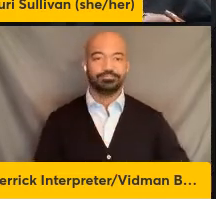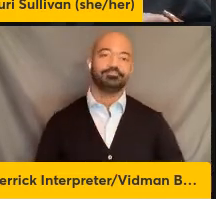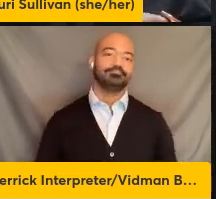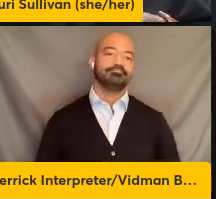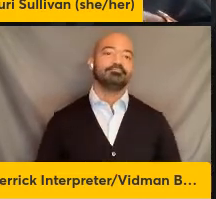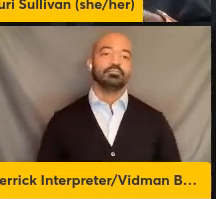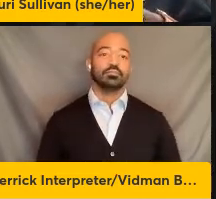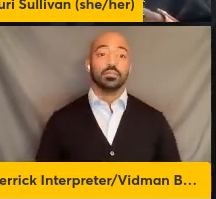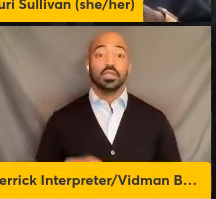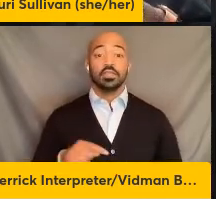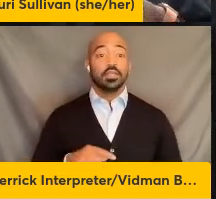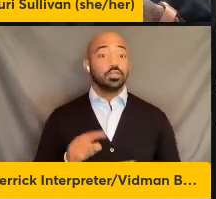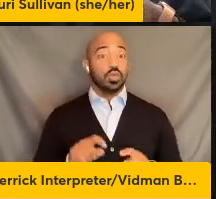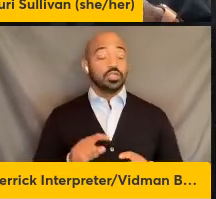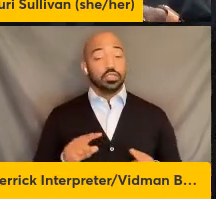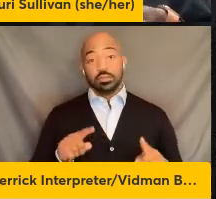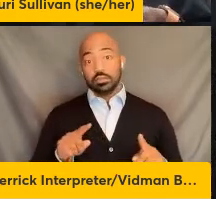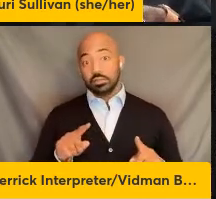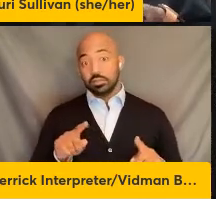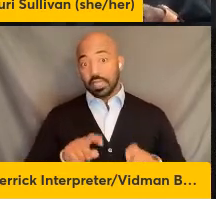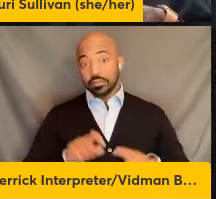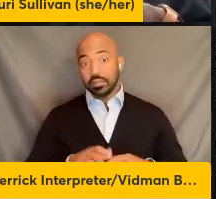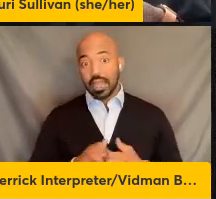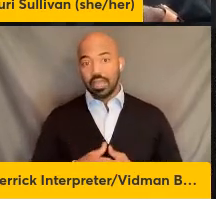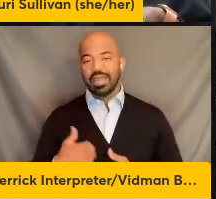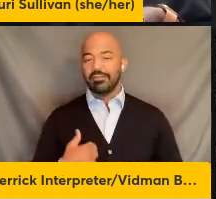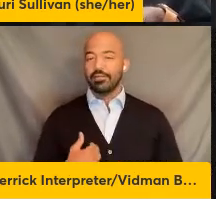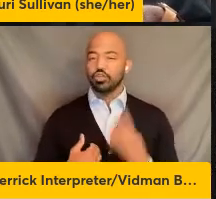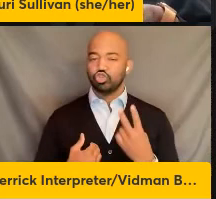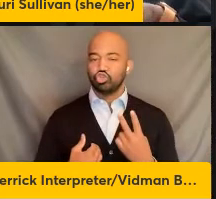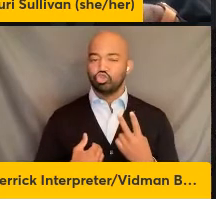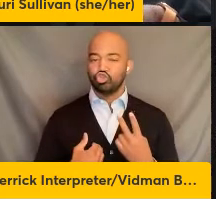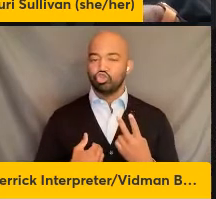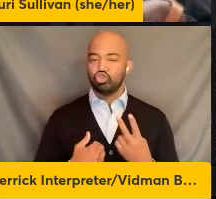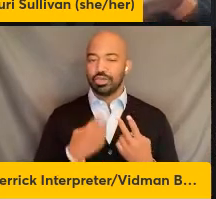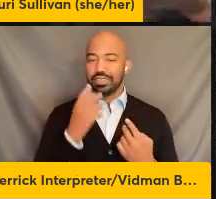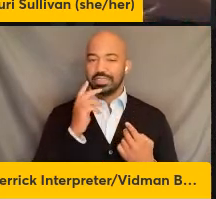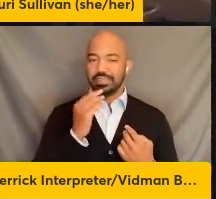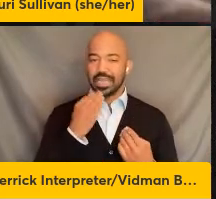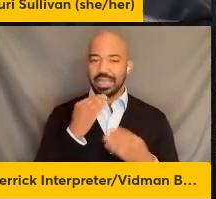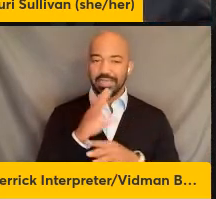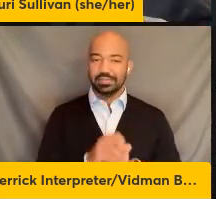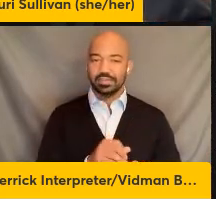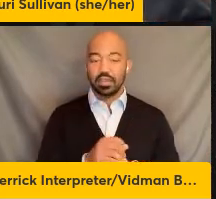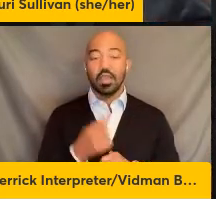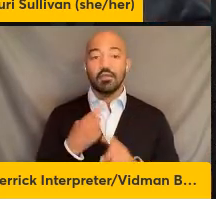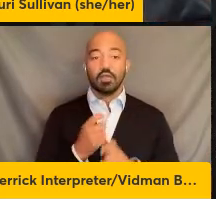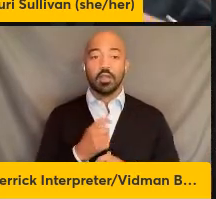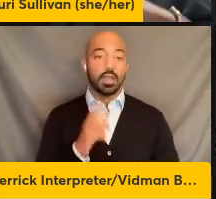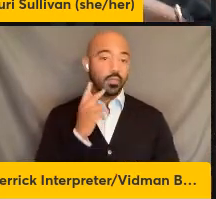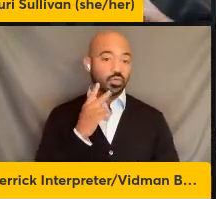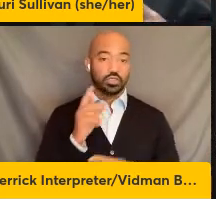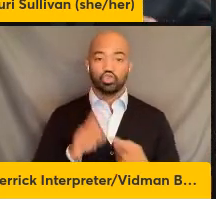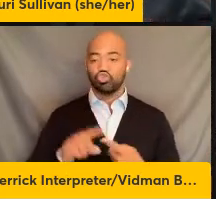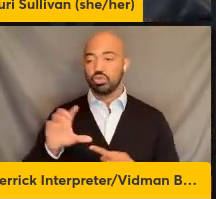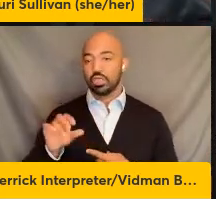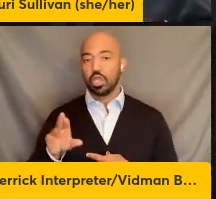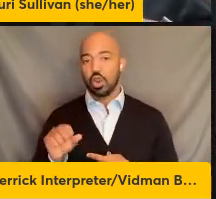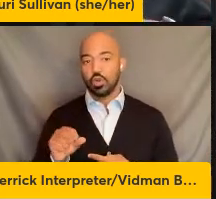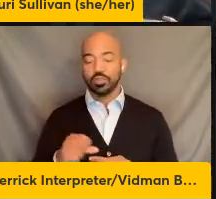question, we designed two diets that differed only in the ratio of protein to carbohydrates. And we fed them to mice for five